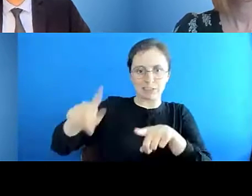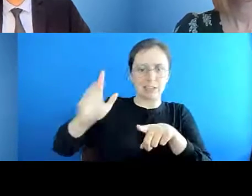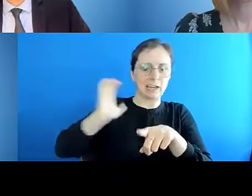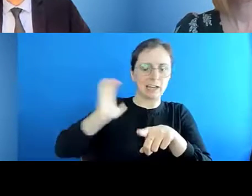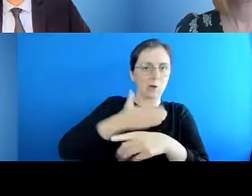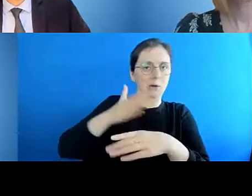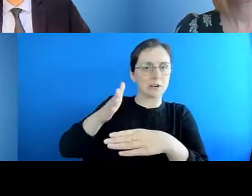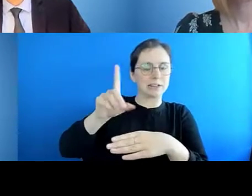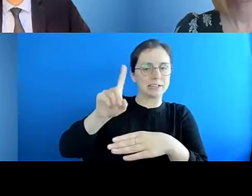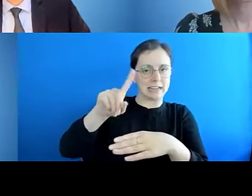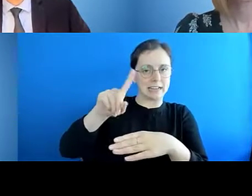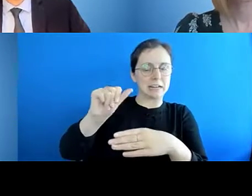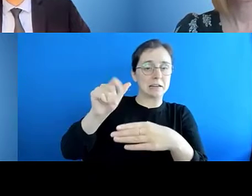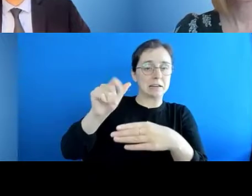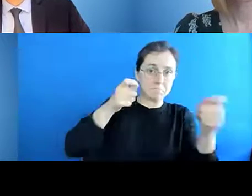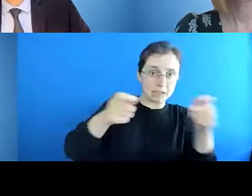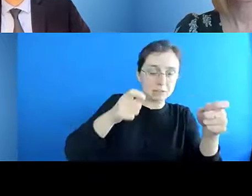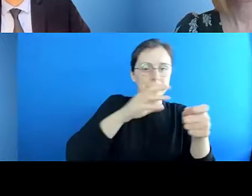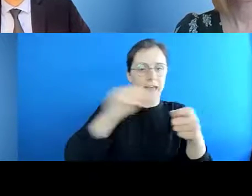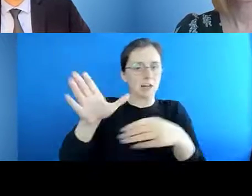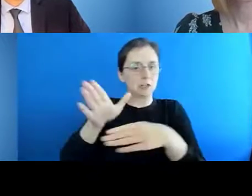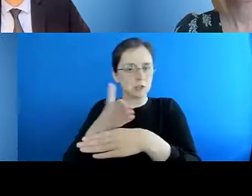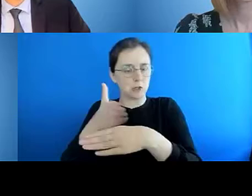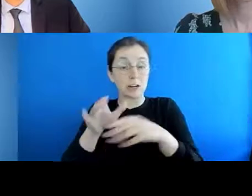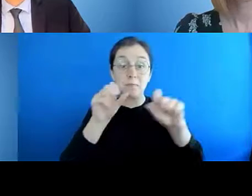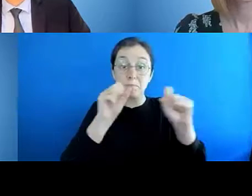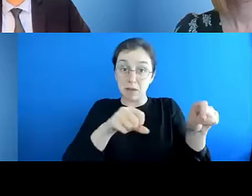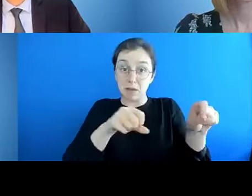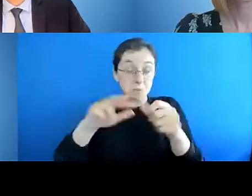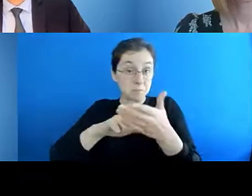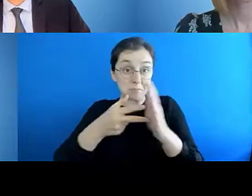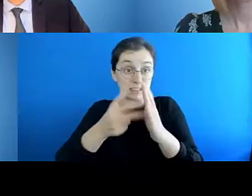which may ultimately require limitations on sharing in some of those cases,